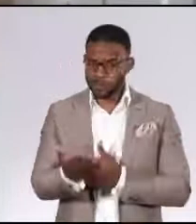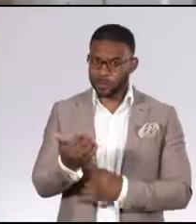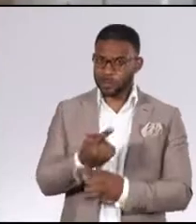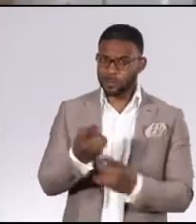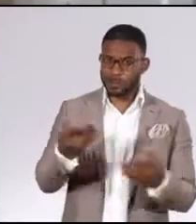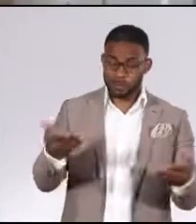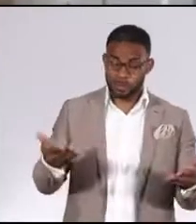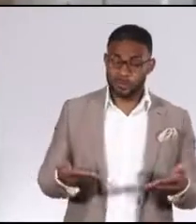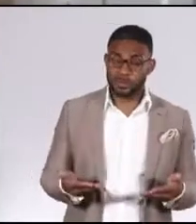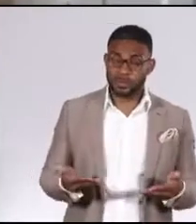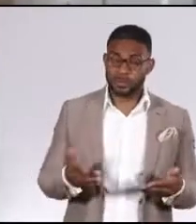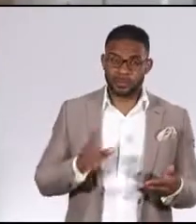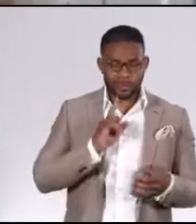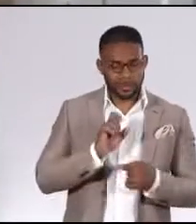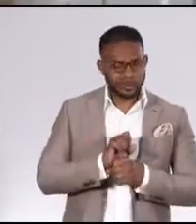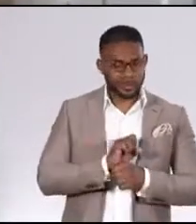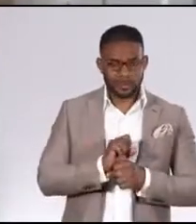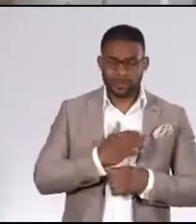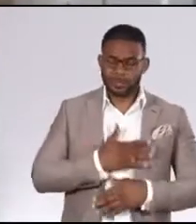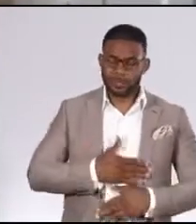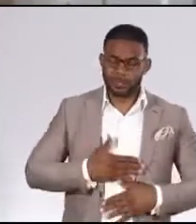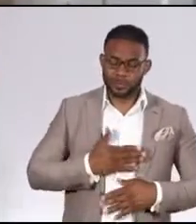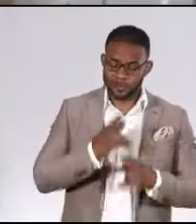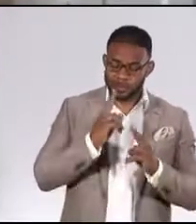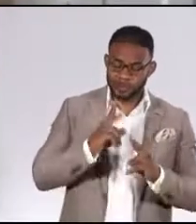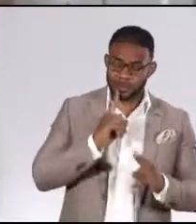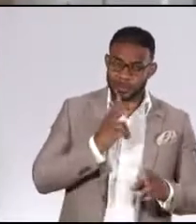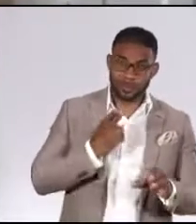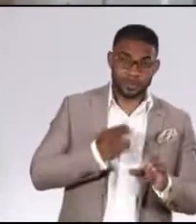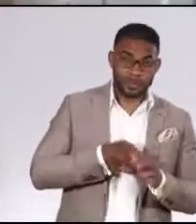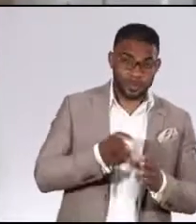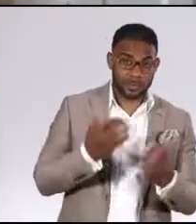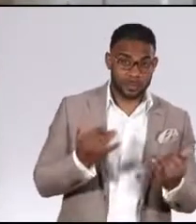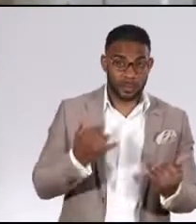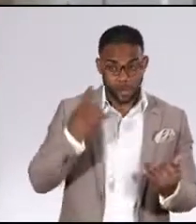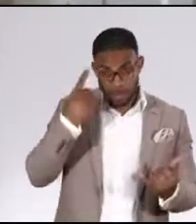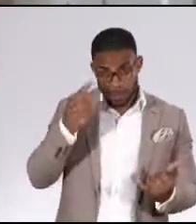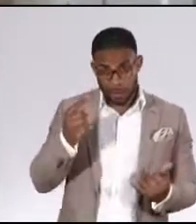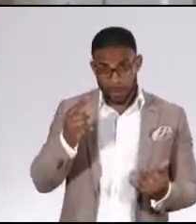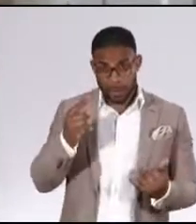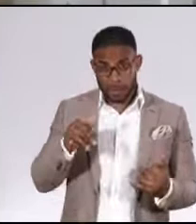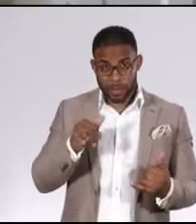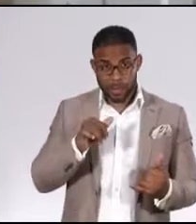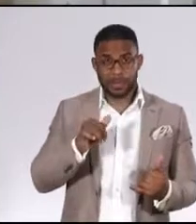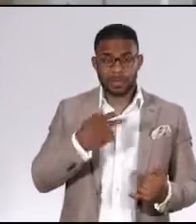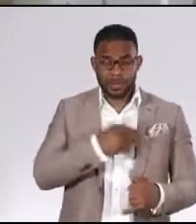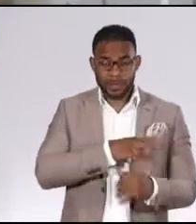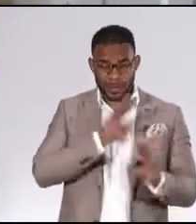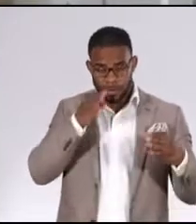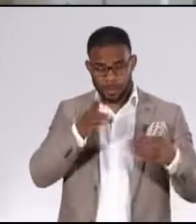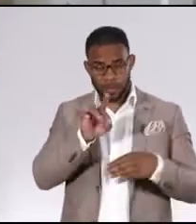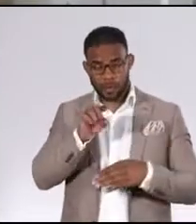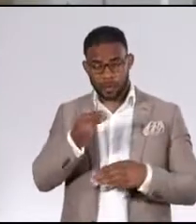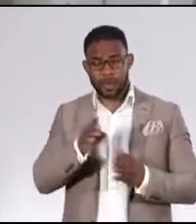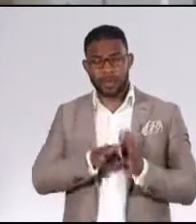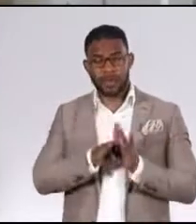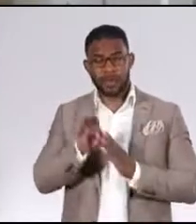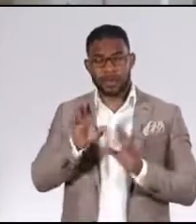It's really a pleasure and an honor to be joining you today for this patient focused drug development meeting. I'd like to first